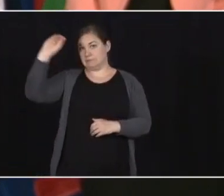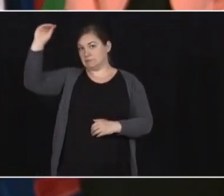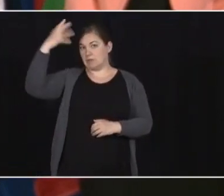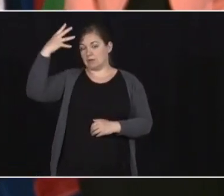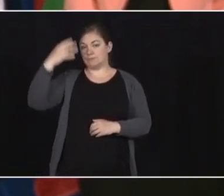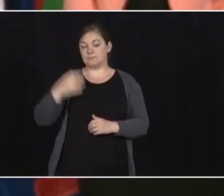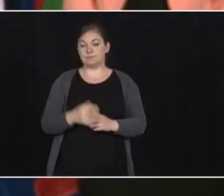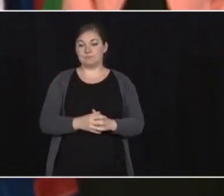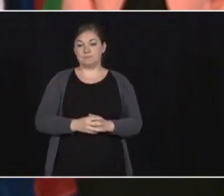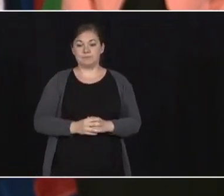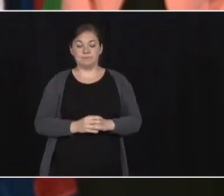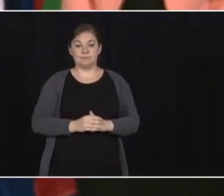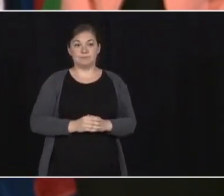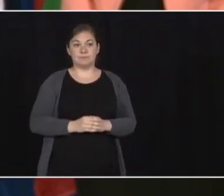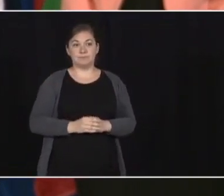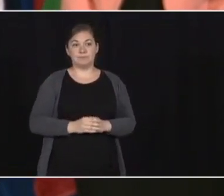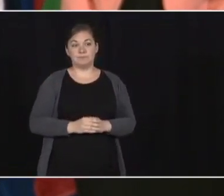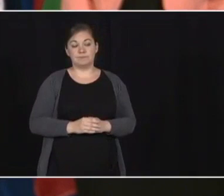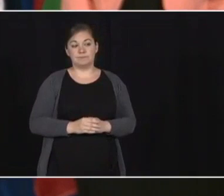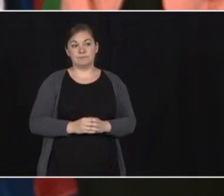Premier, I asked her this